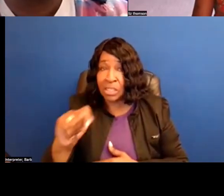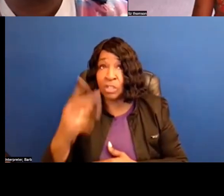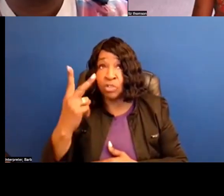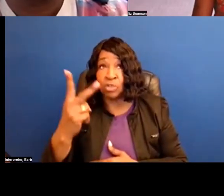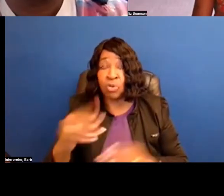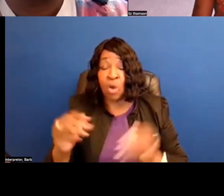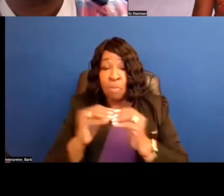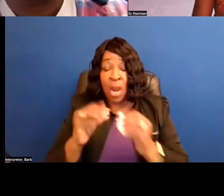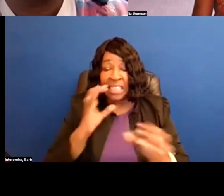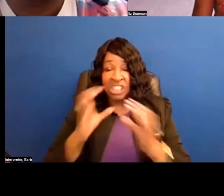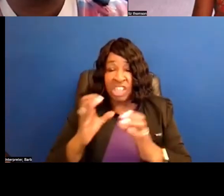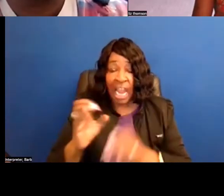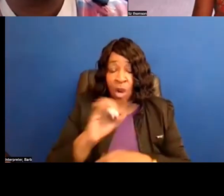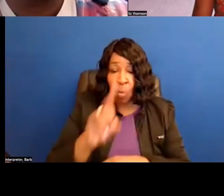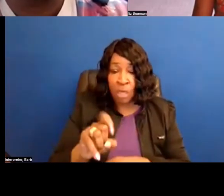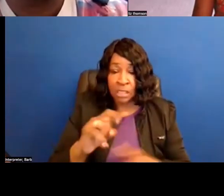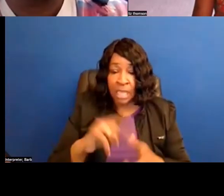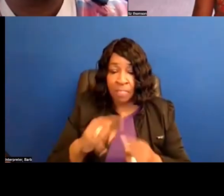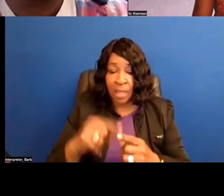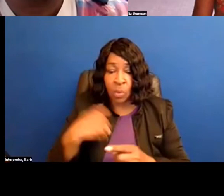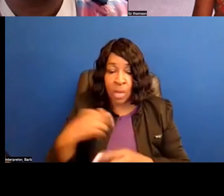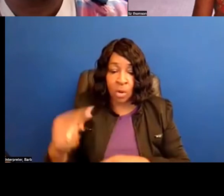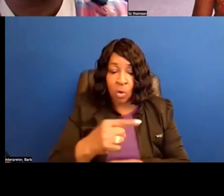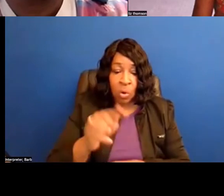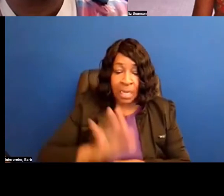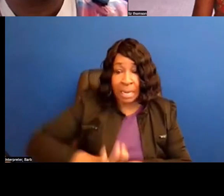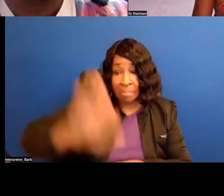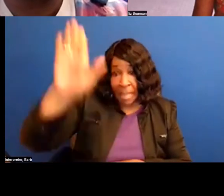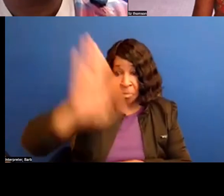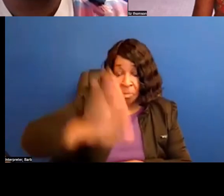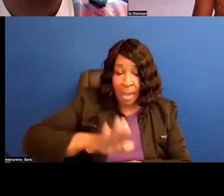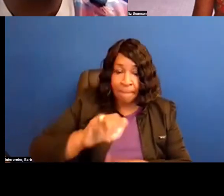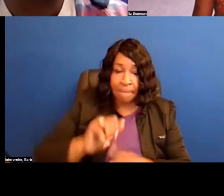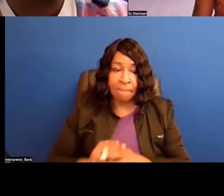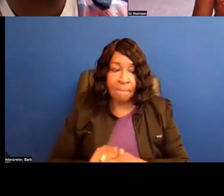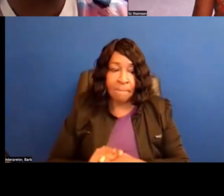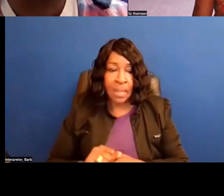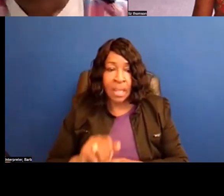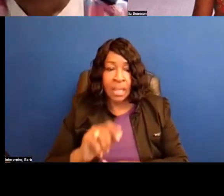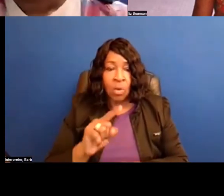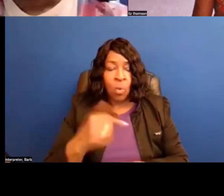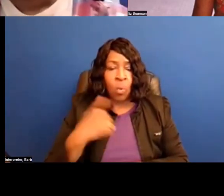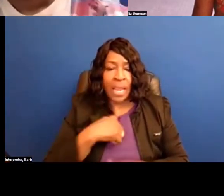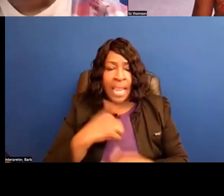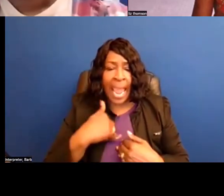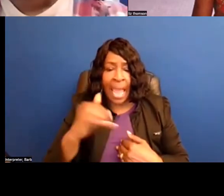and then we will go to hand raised. So we had a question from Adam